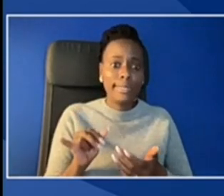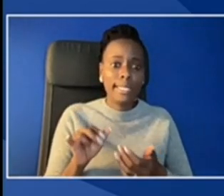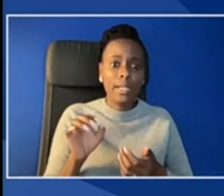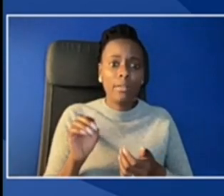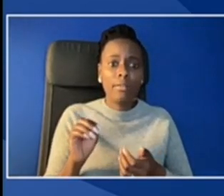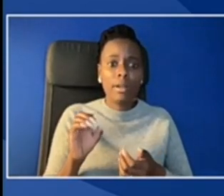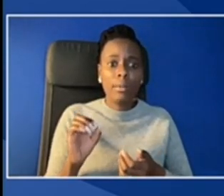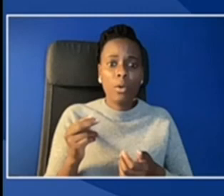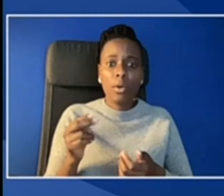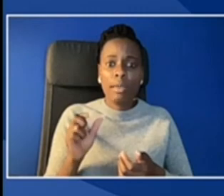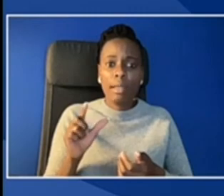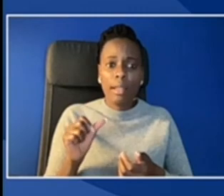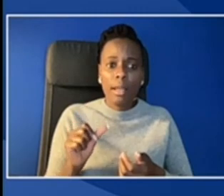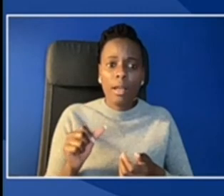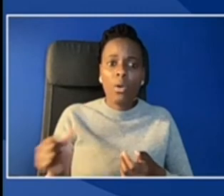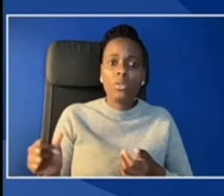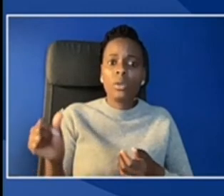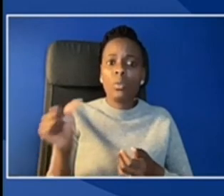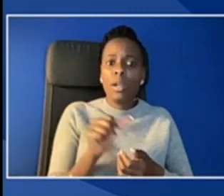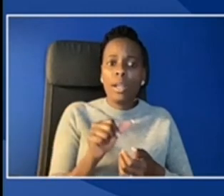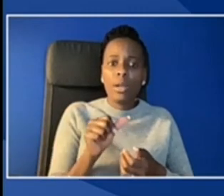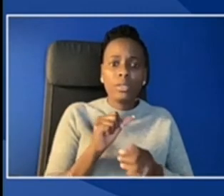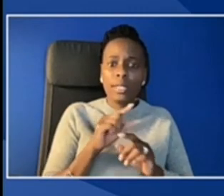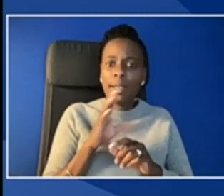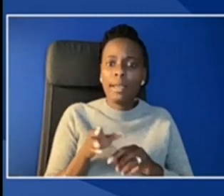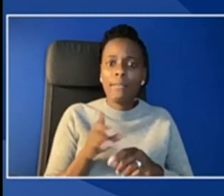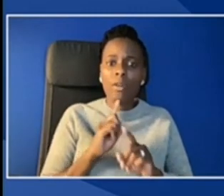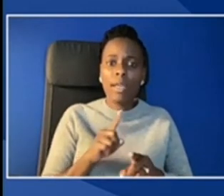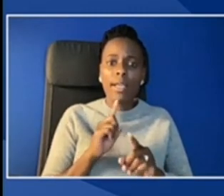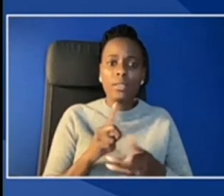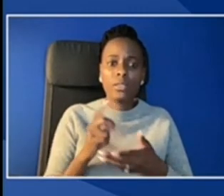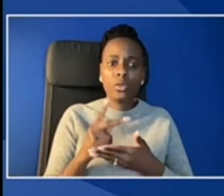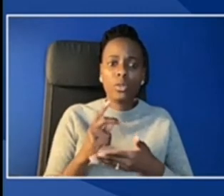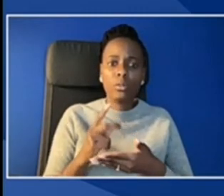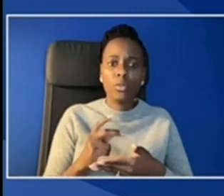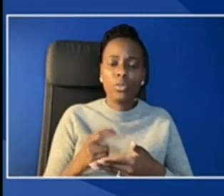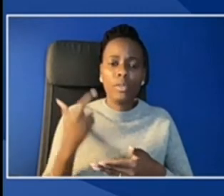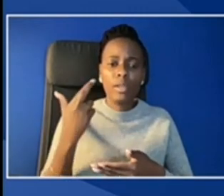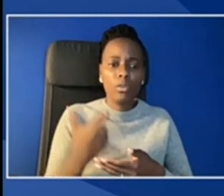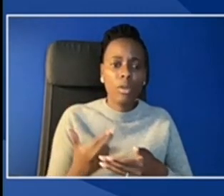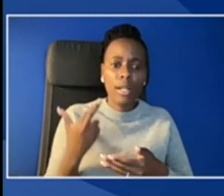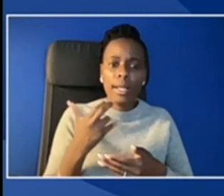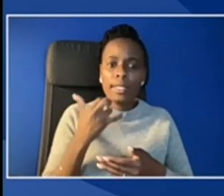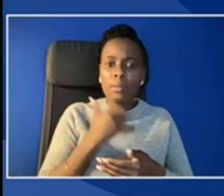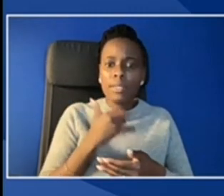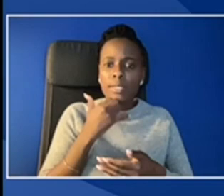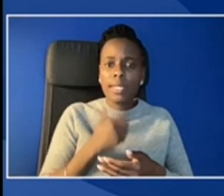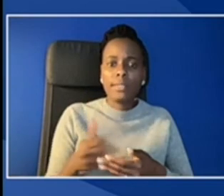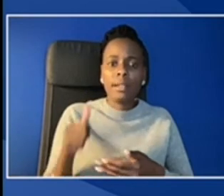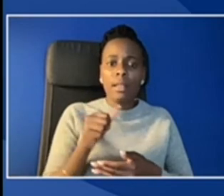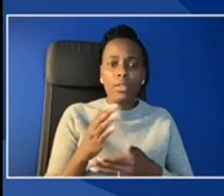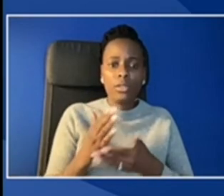that never answers to approve and realize the mistake that other services made, which seems to be happening at random.